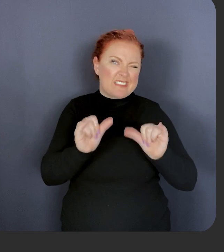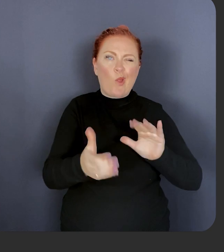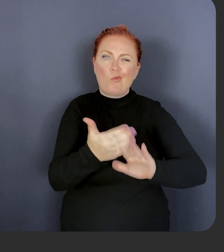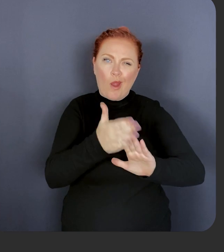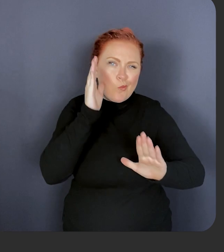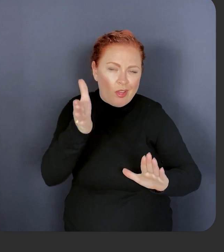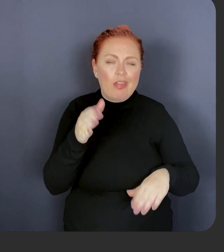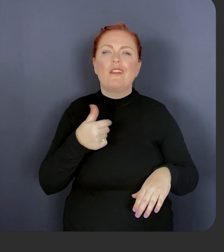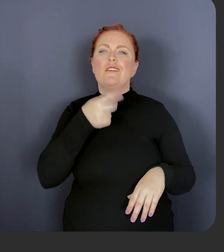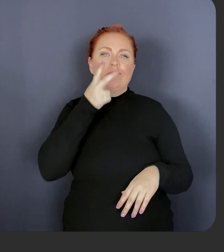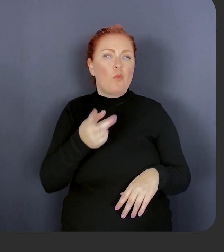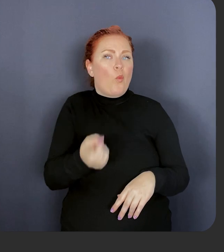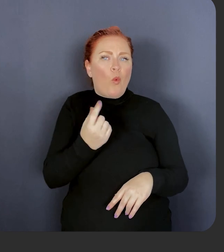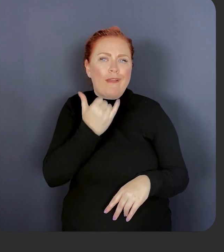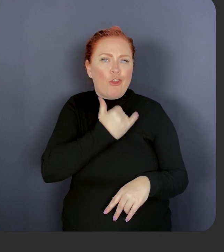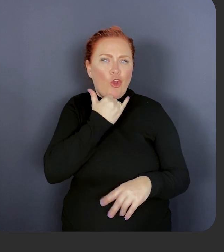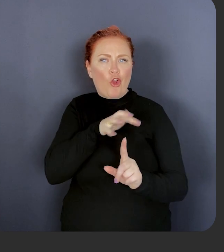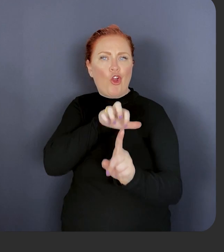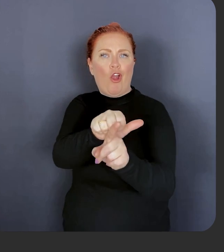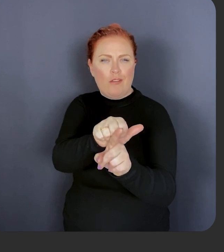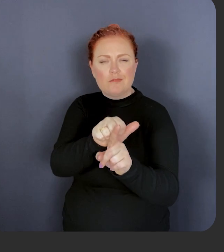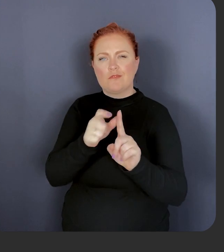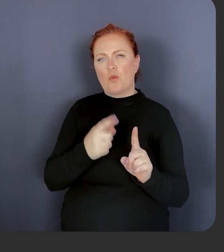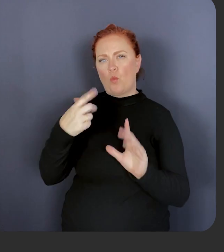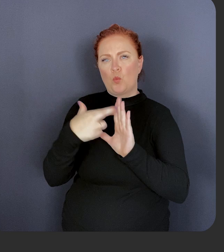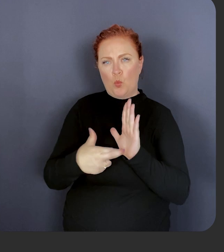And we can see that we have one error being caught by one of those rules.